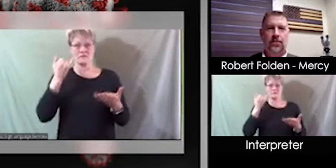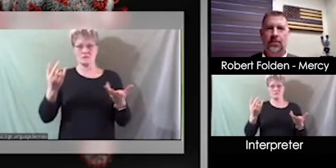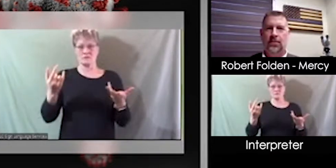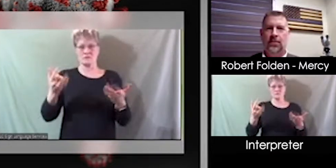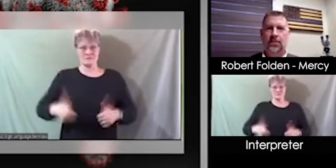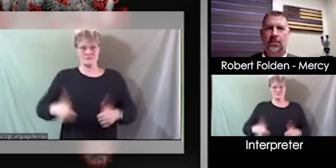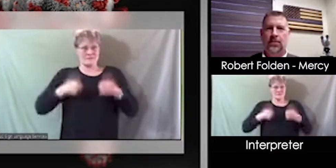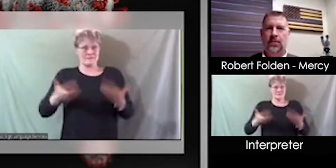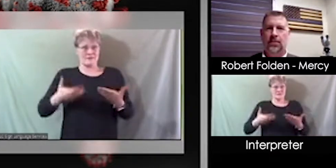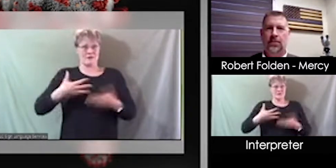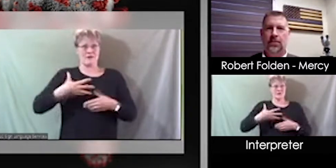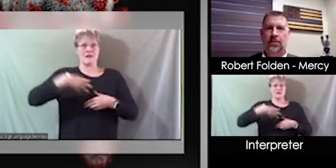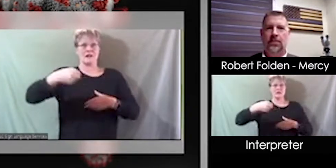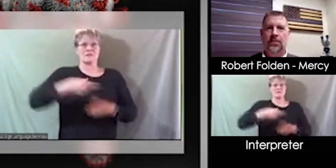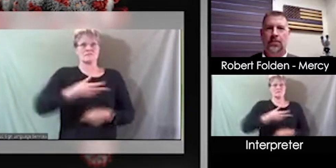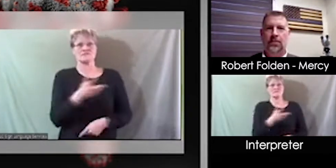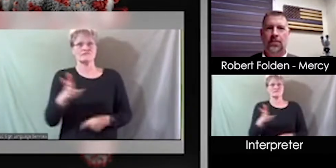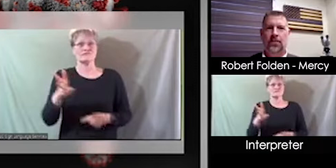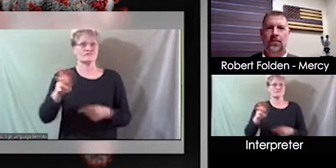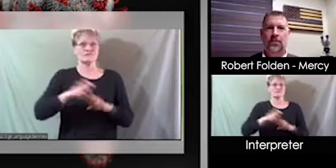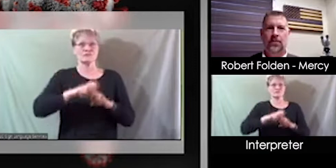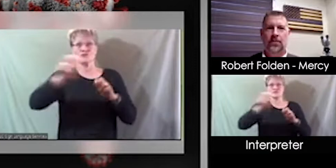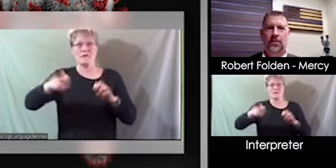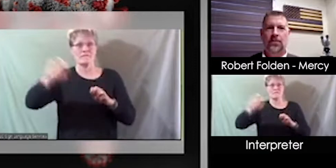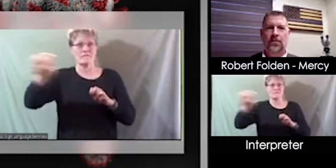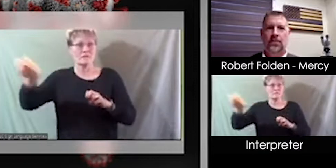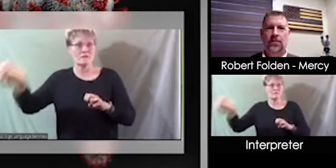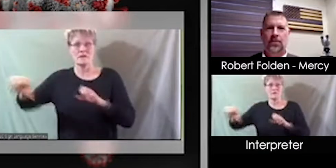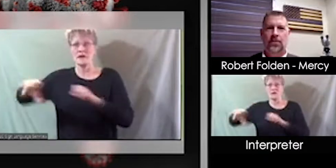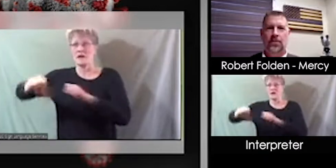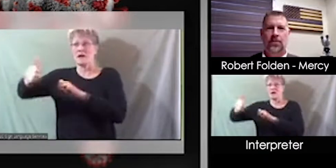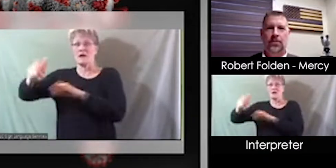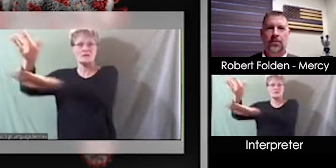community transmission of COVID-19 is definitely not advisable. So areas like